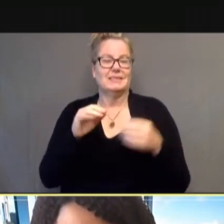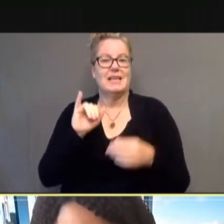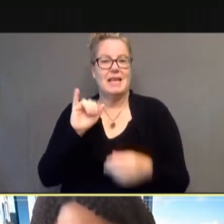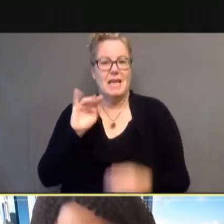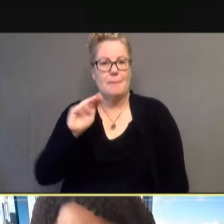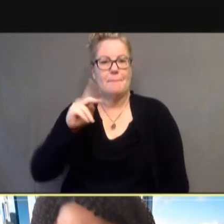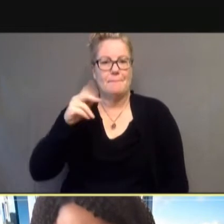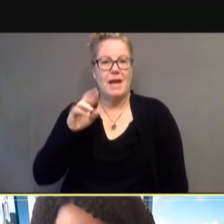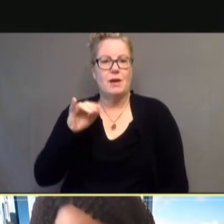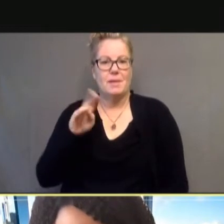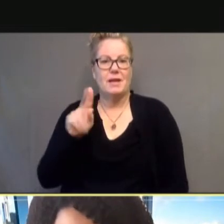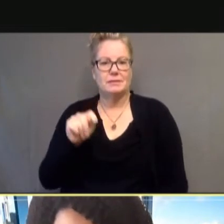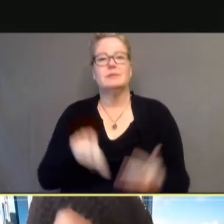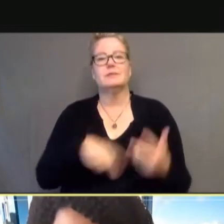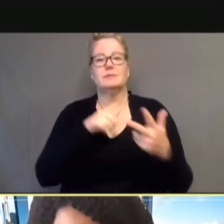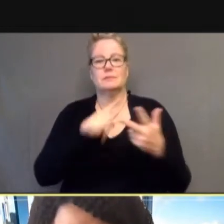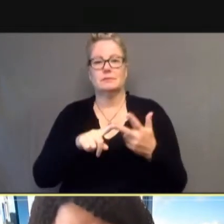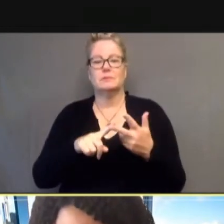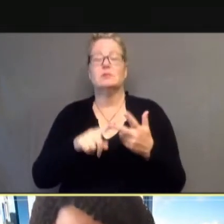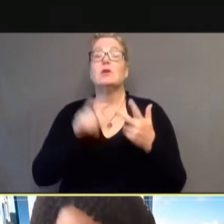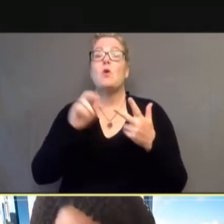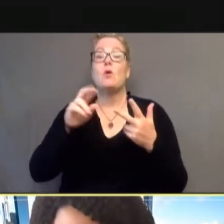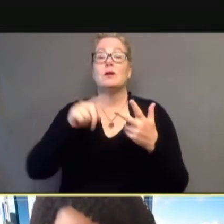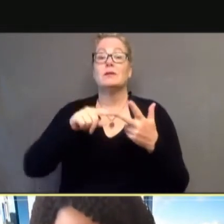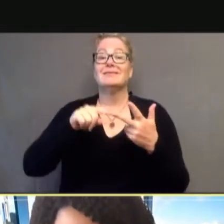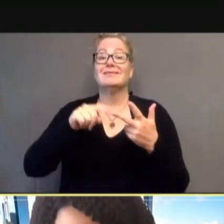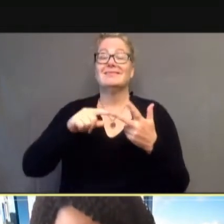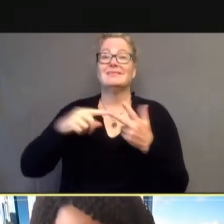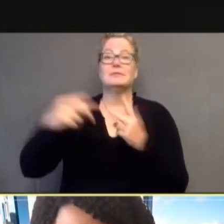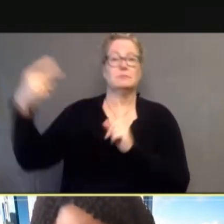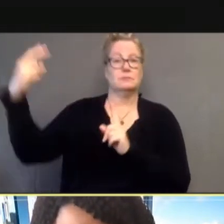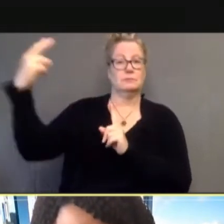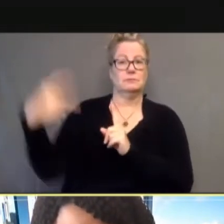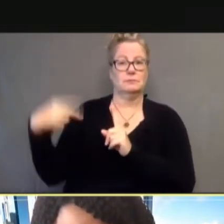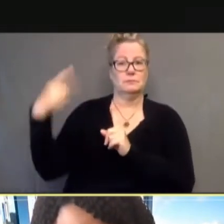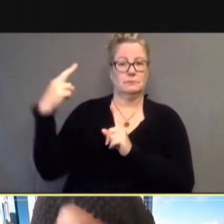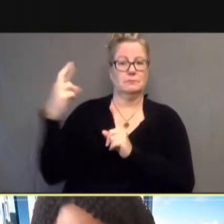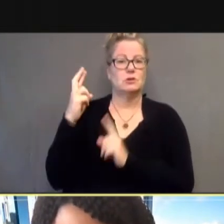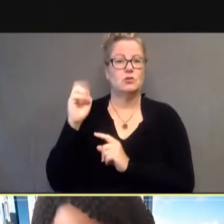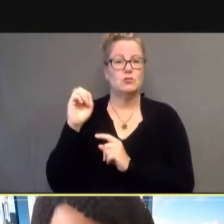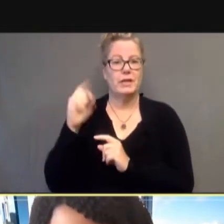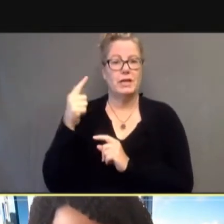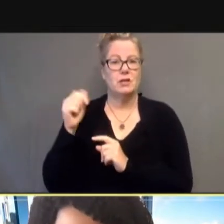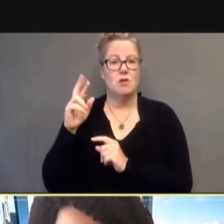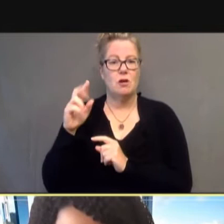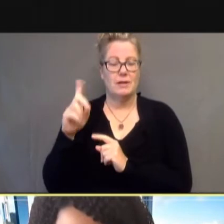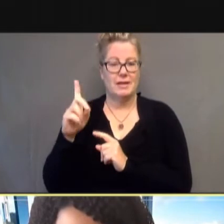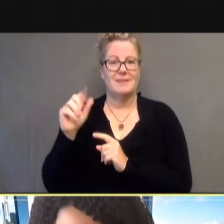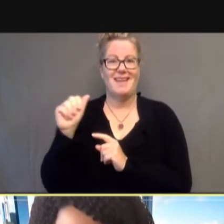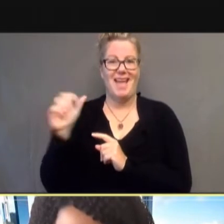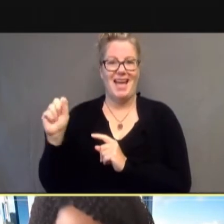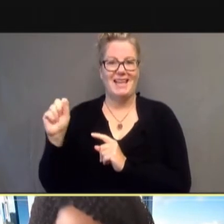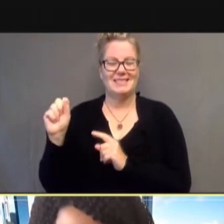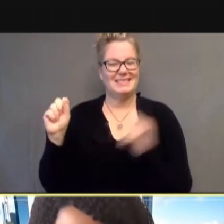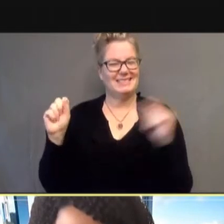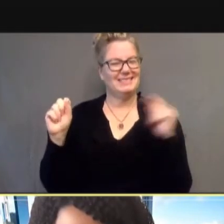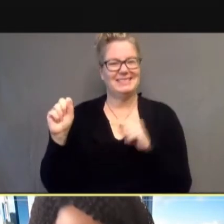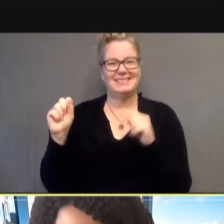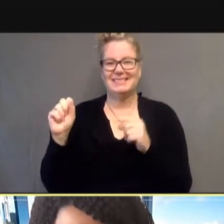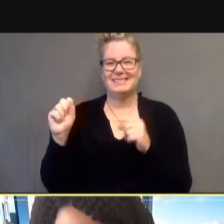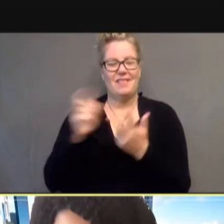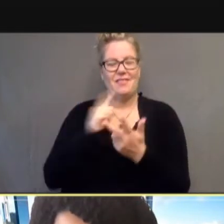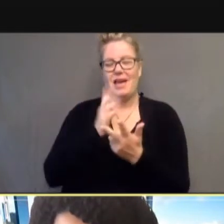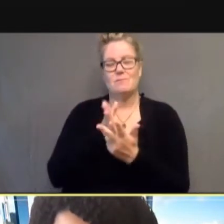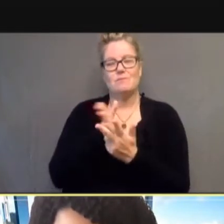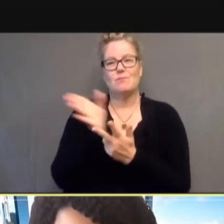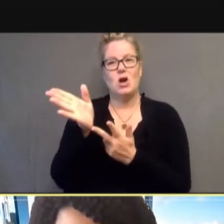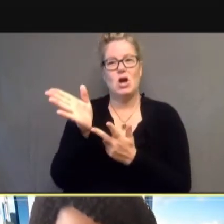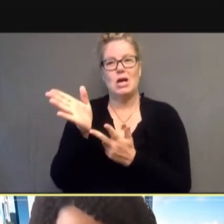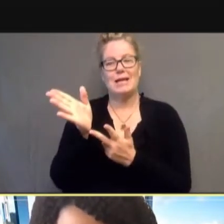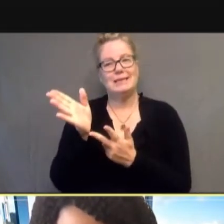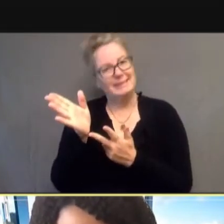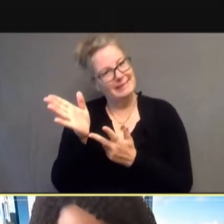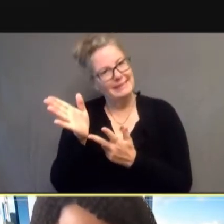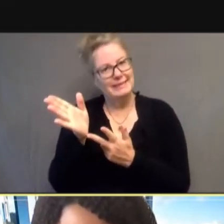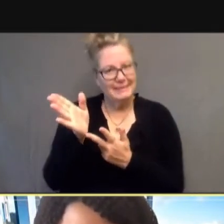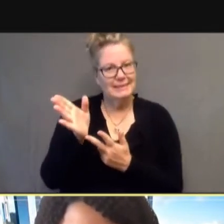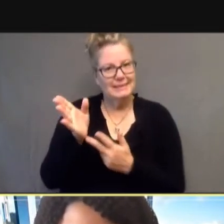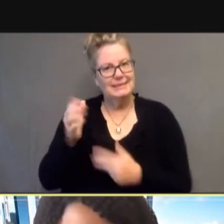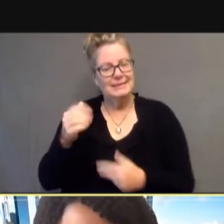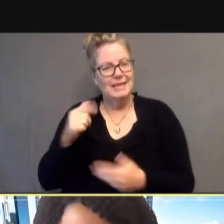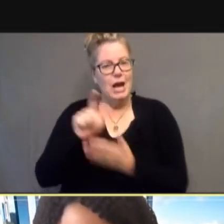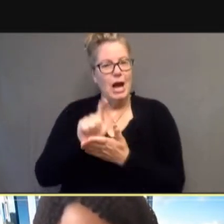for this last prong being regarded as, that really isn't a favorite for attorneys or individuals